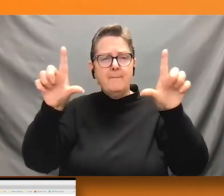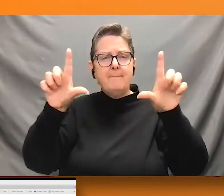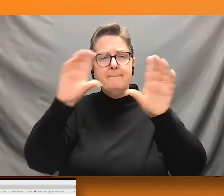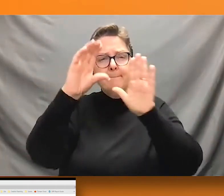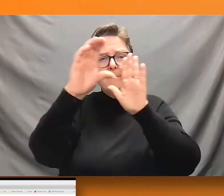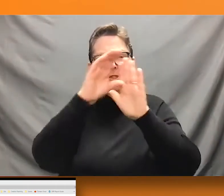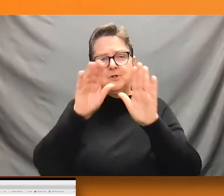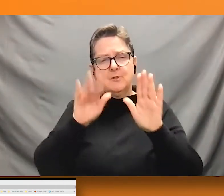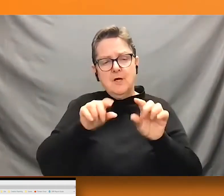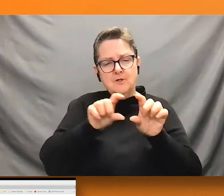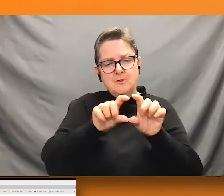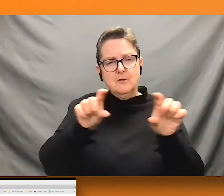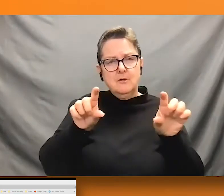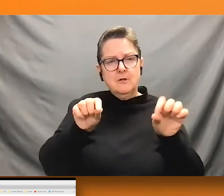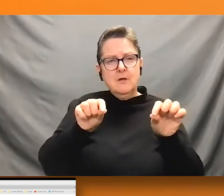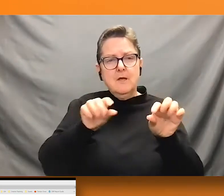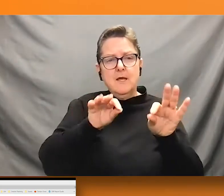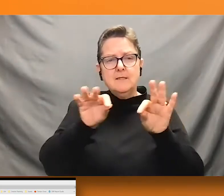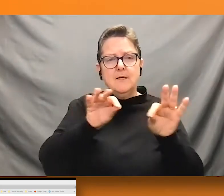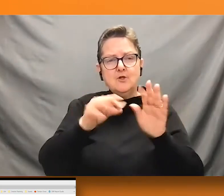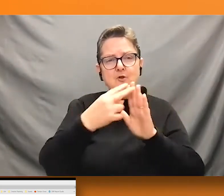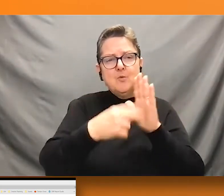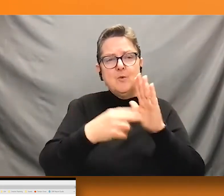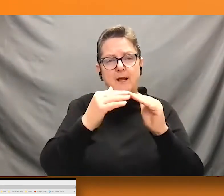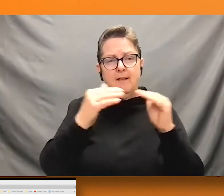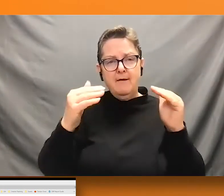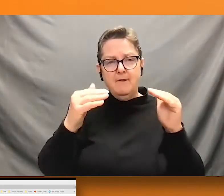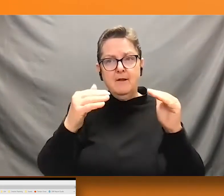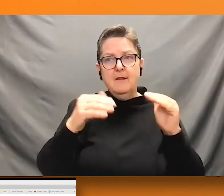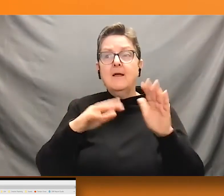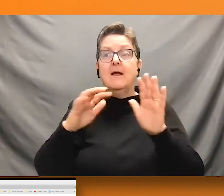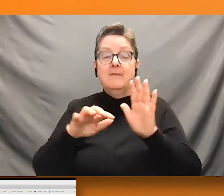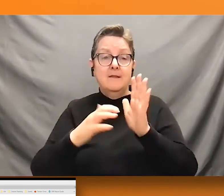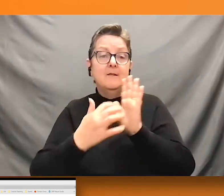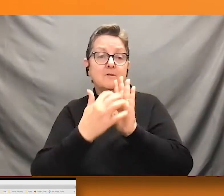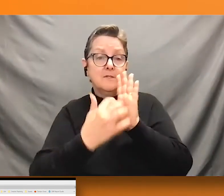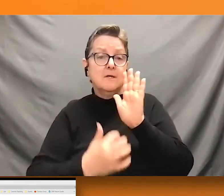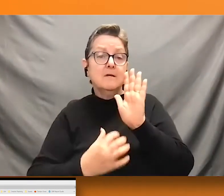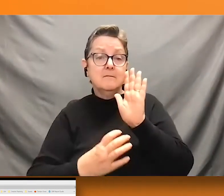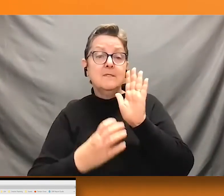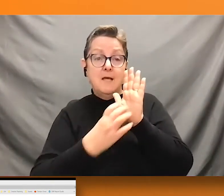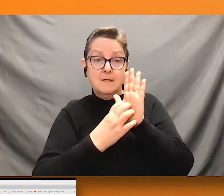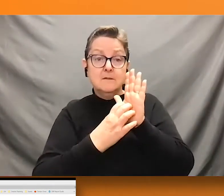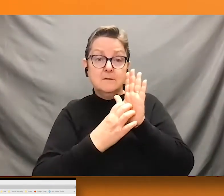and how you know that is you look down here. It says "By Science News for Students" and "Text level 2."